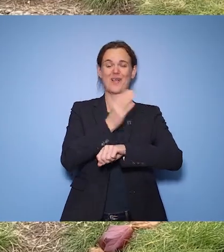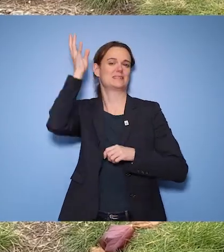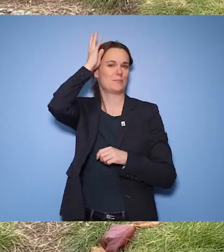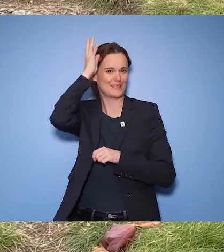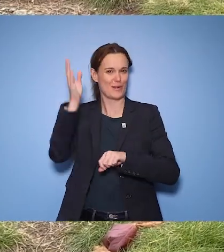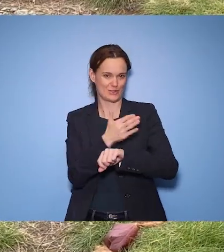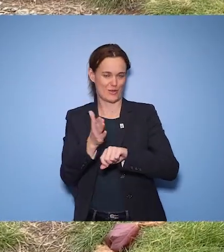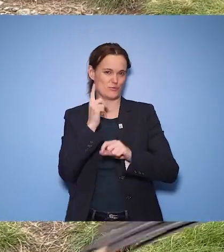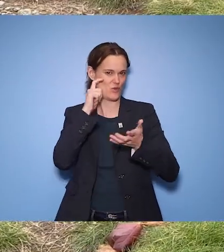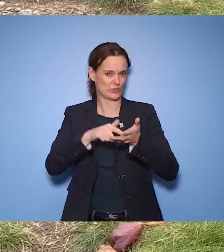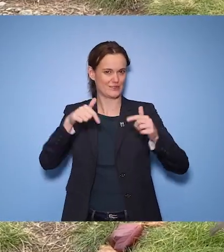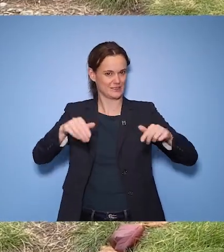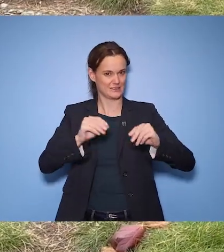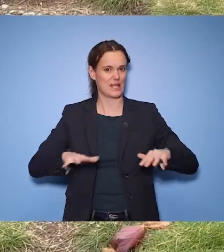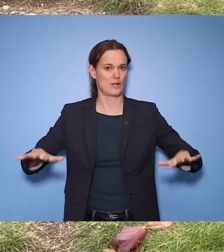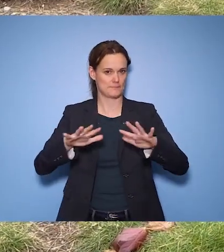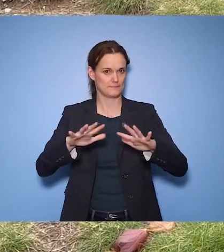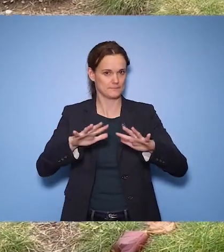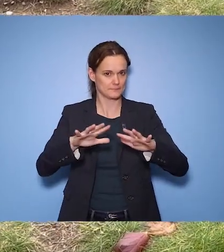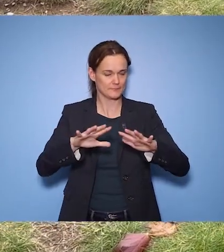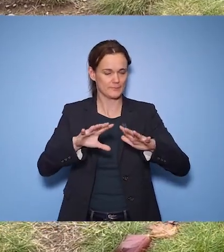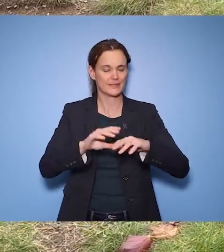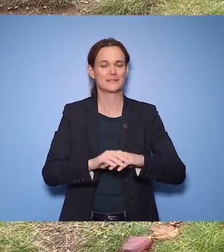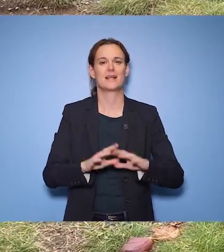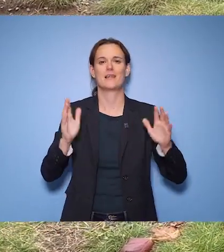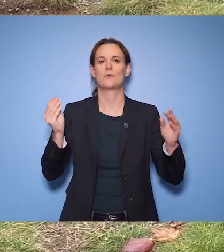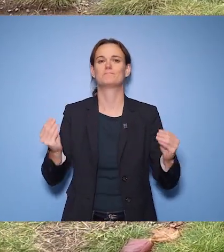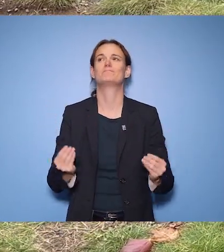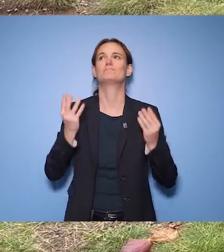the Mi'kmaq song, to acknowledge this area, this territory and then I'll offer my prayer in